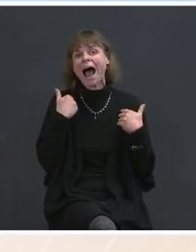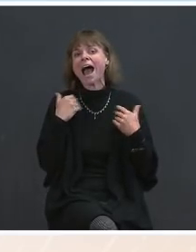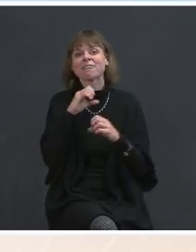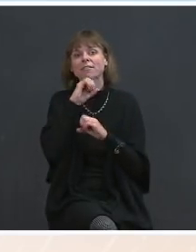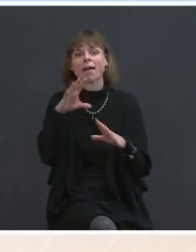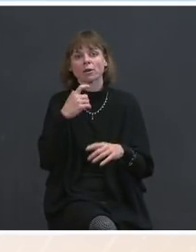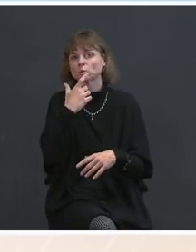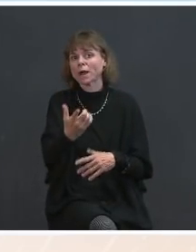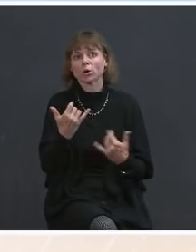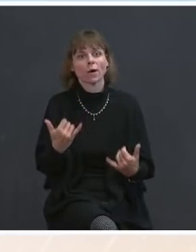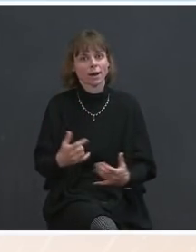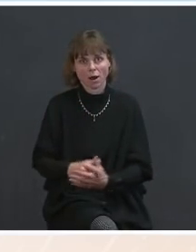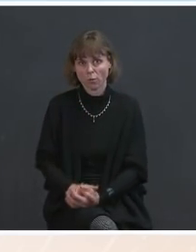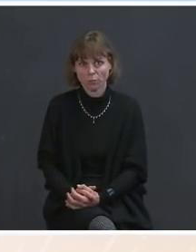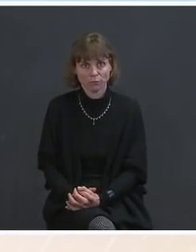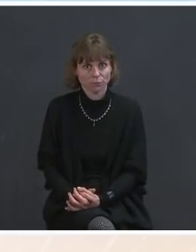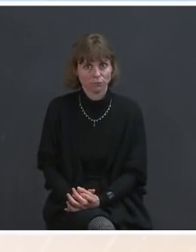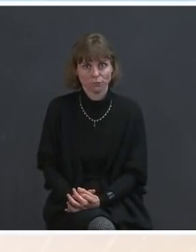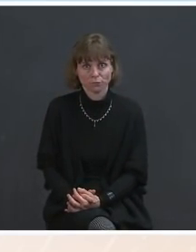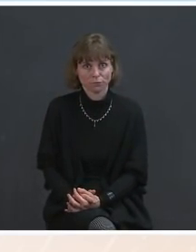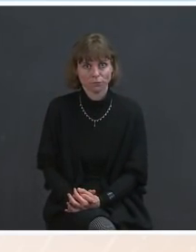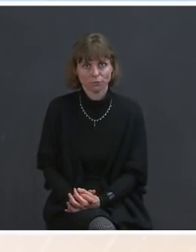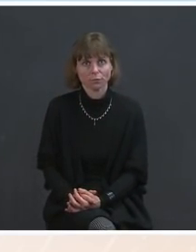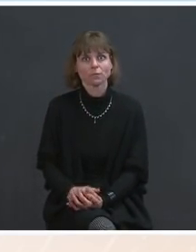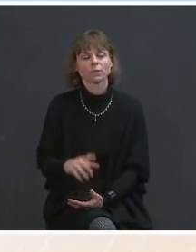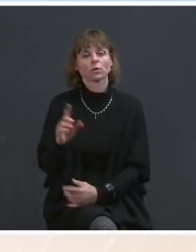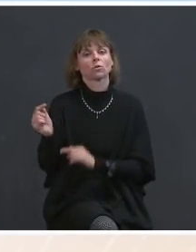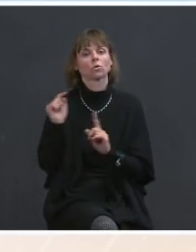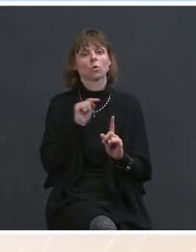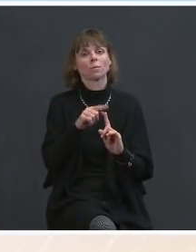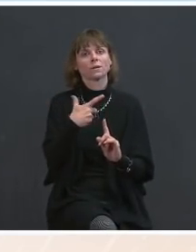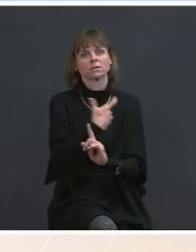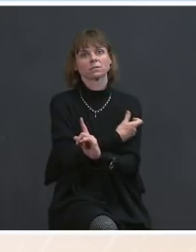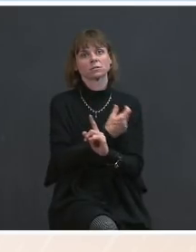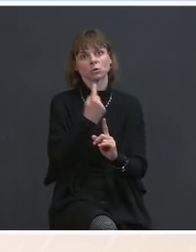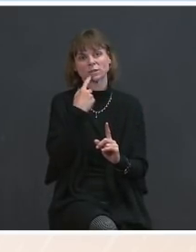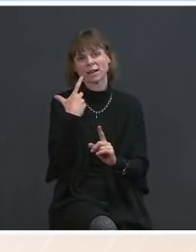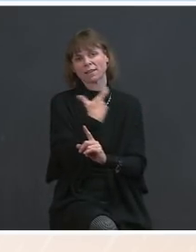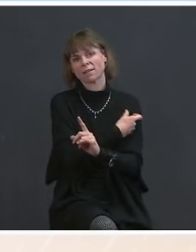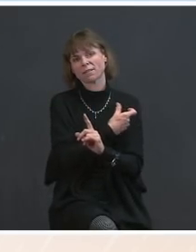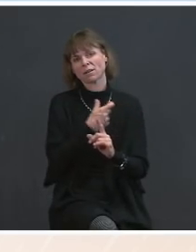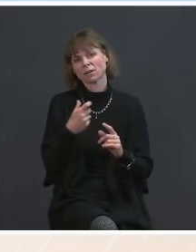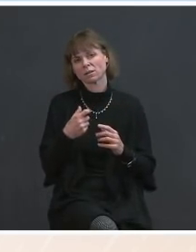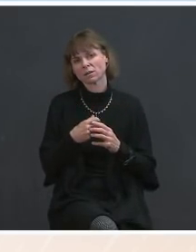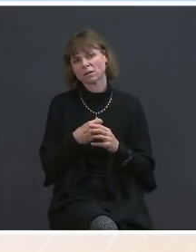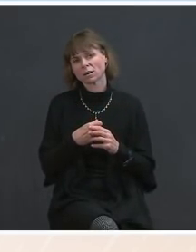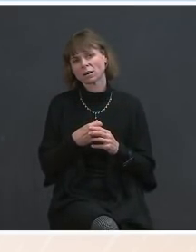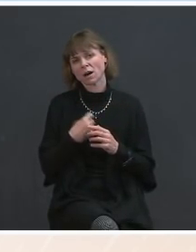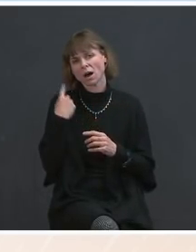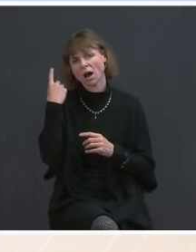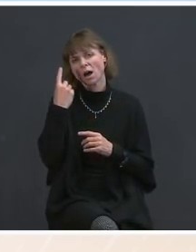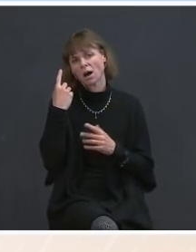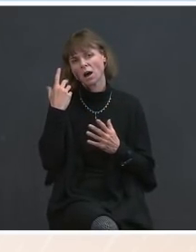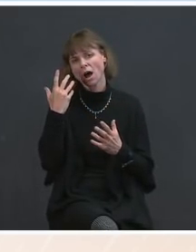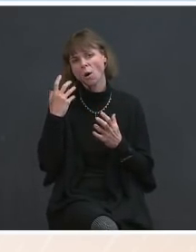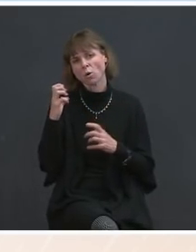The Press: Okay. Going back to the vaccine: I know you say the goal is to vaccinate Americans first. But I want to go back to the AstraZeneca supply